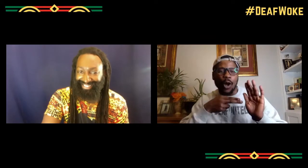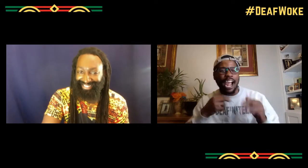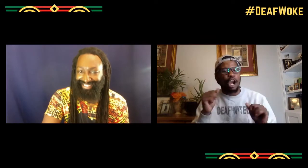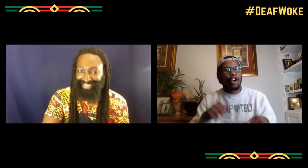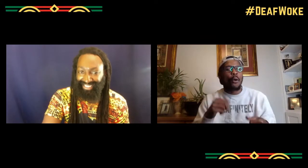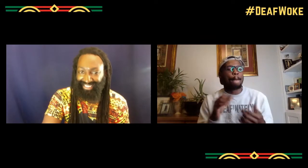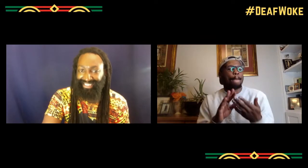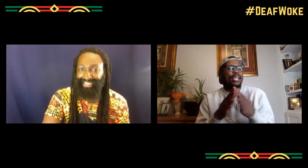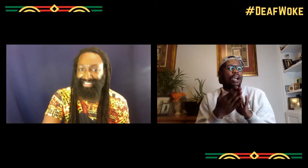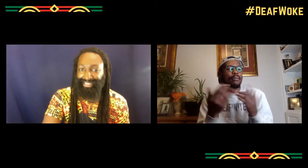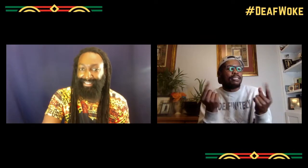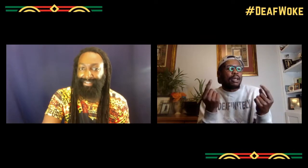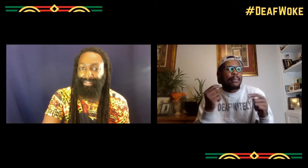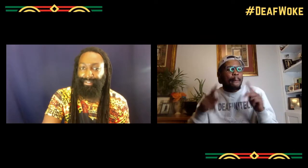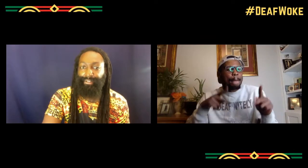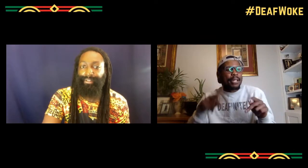meaning that the F was silent, silent.